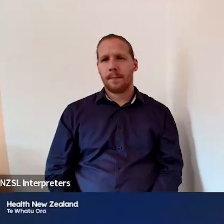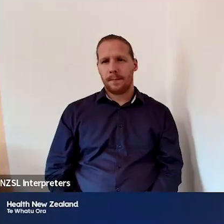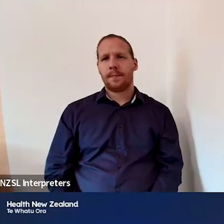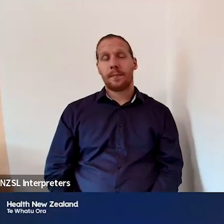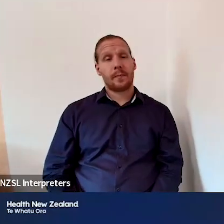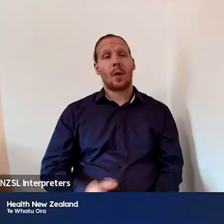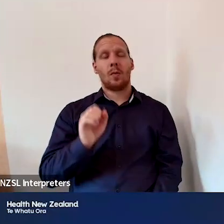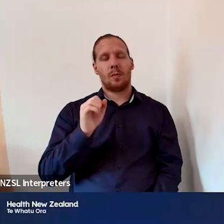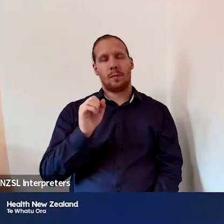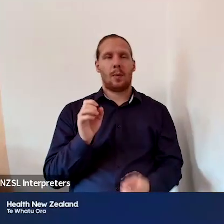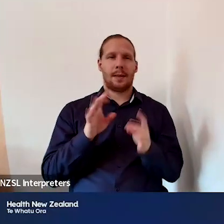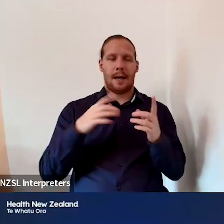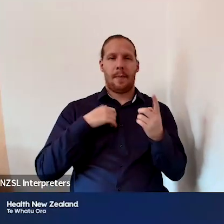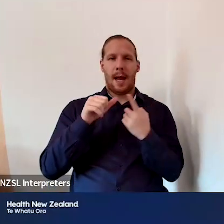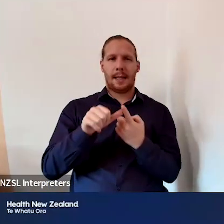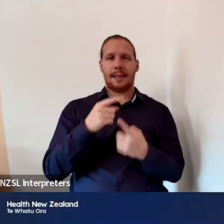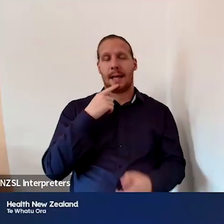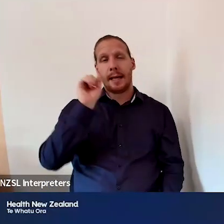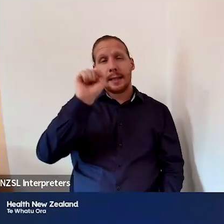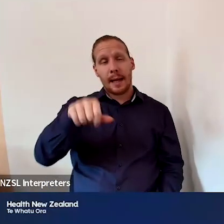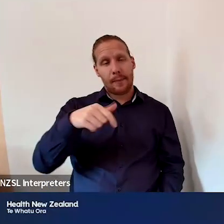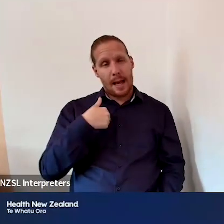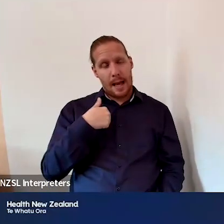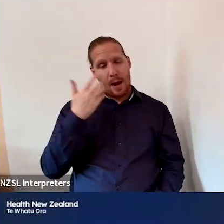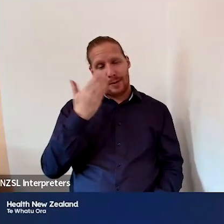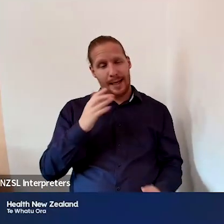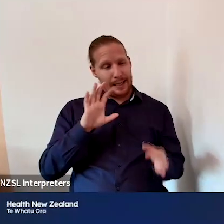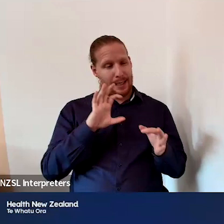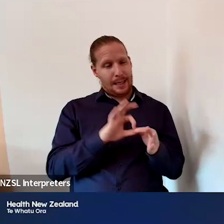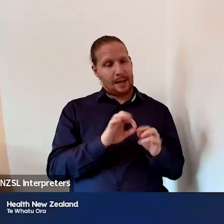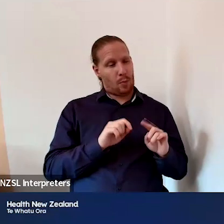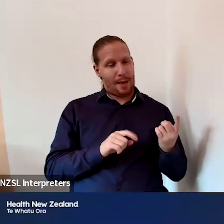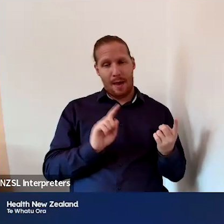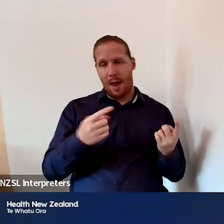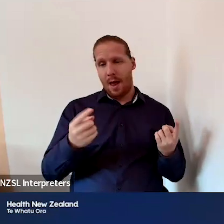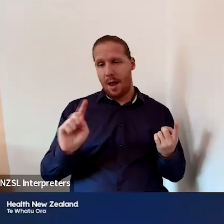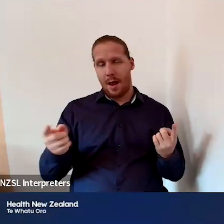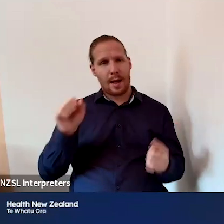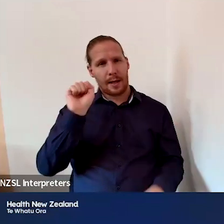It's a you know, one of the wonderful things about Aotearoa is we're so small, we mostly know each other.